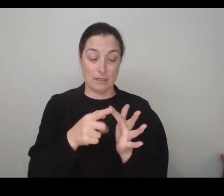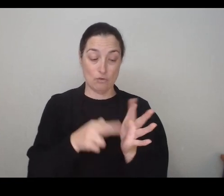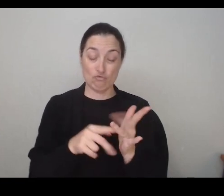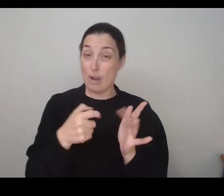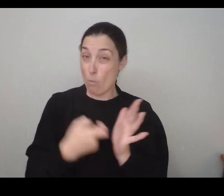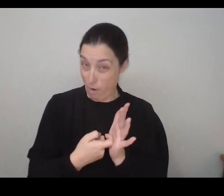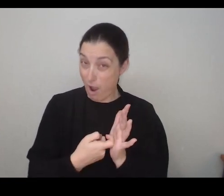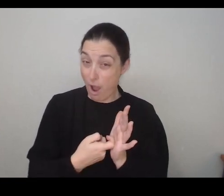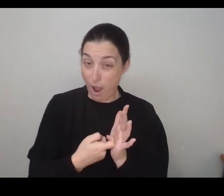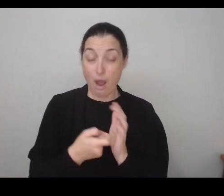or like today ,